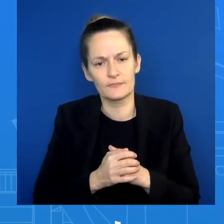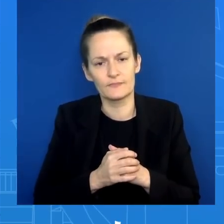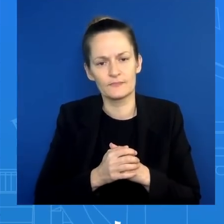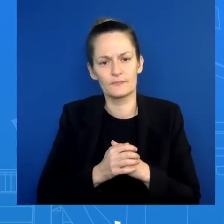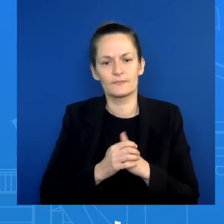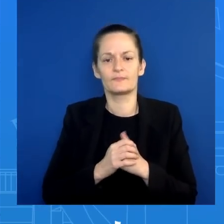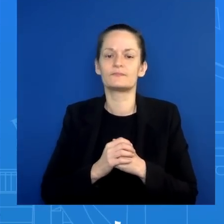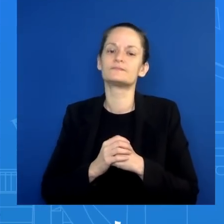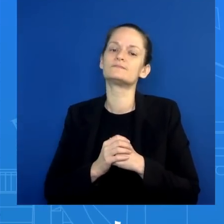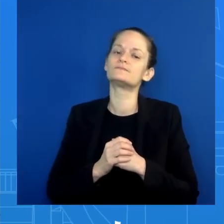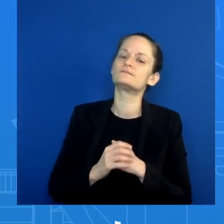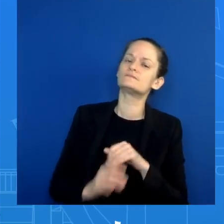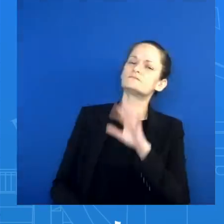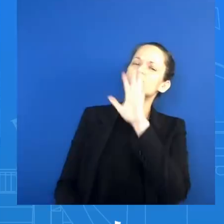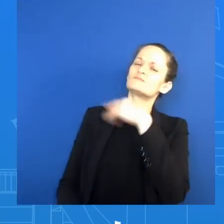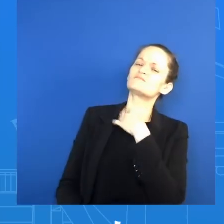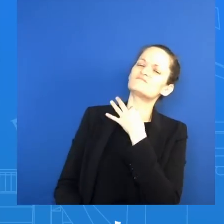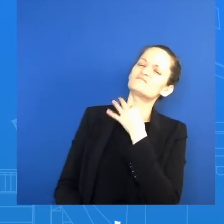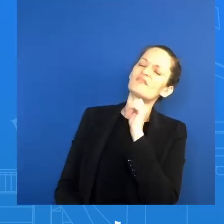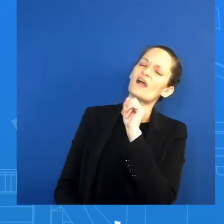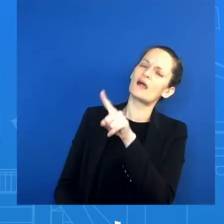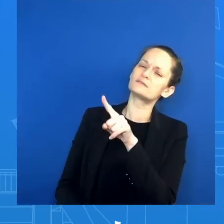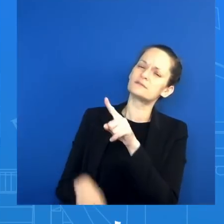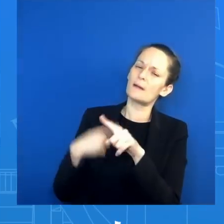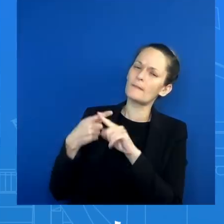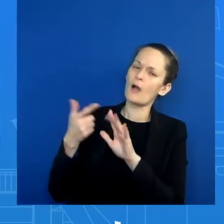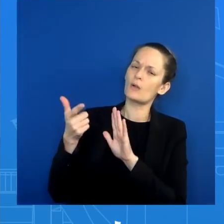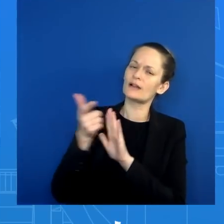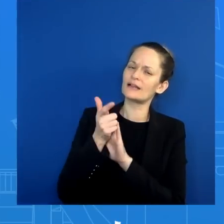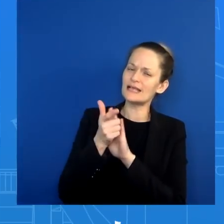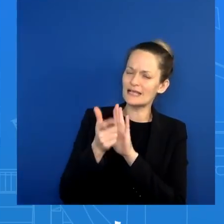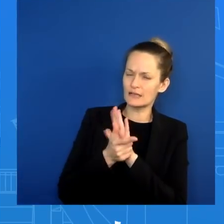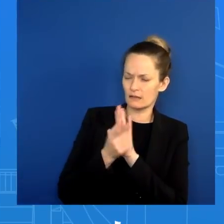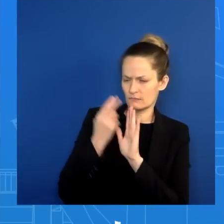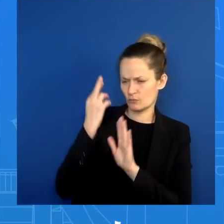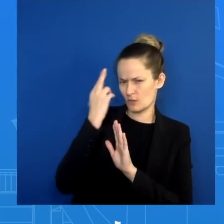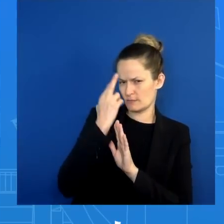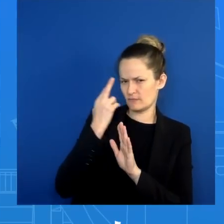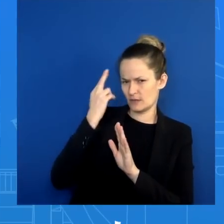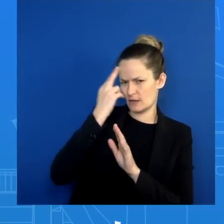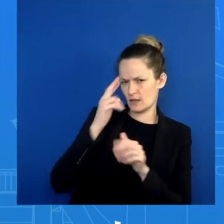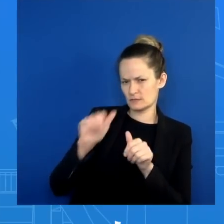the Heroes Act hinges on student debt cancelation being tied to the pandemic